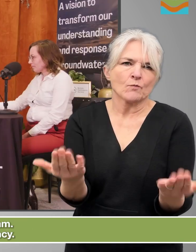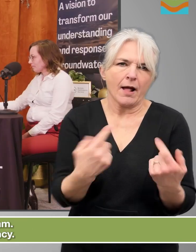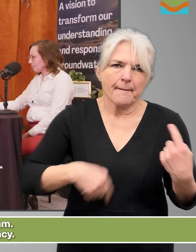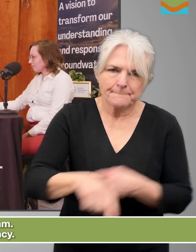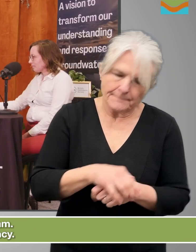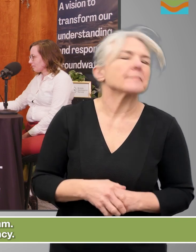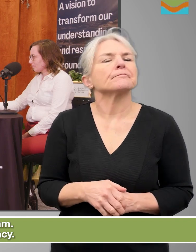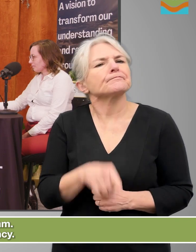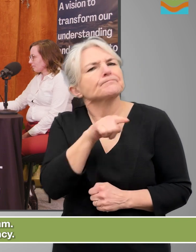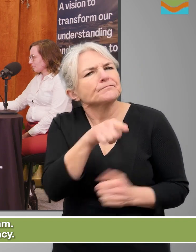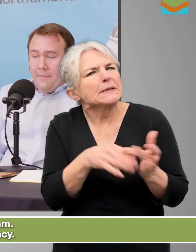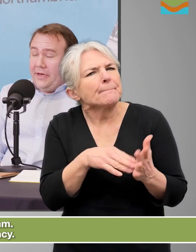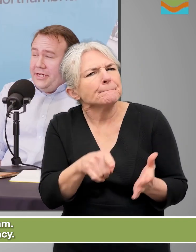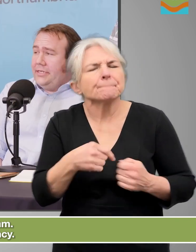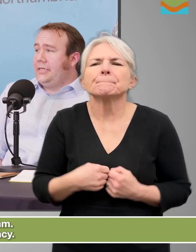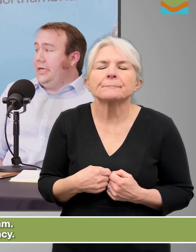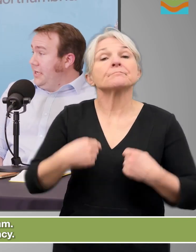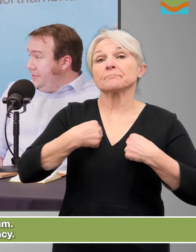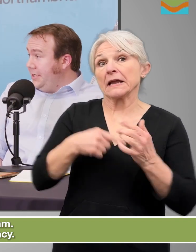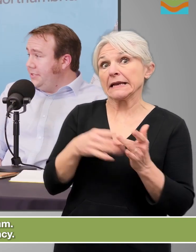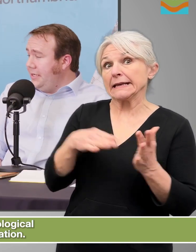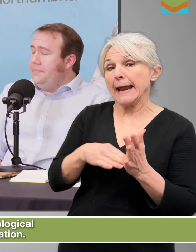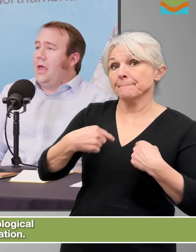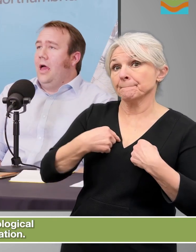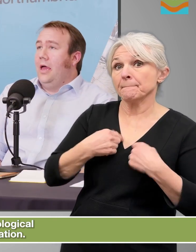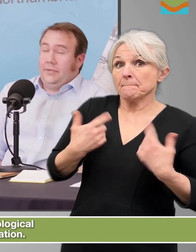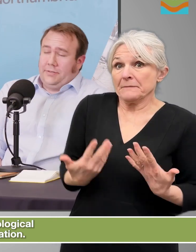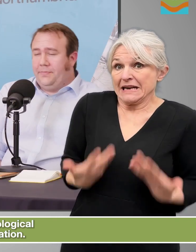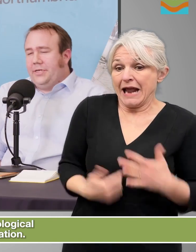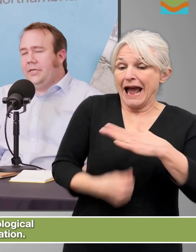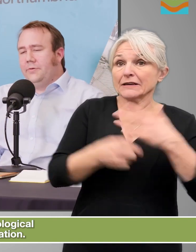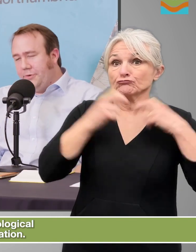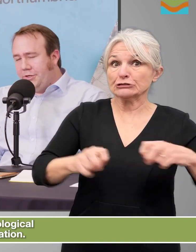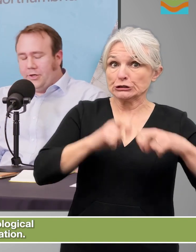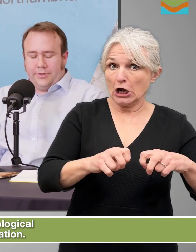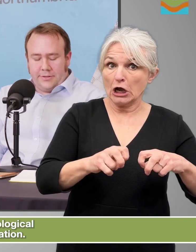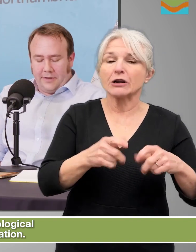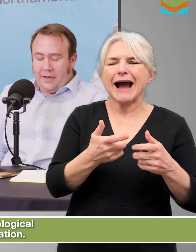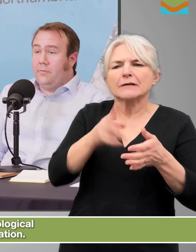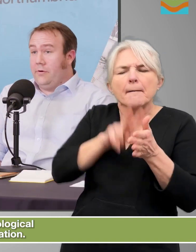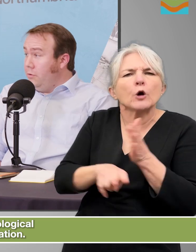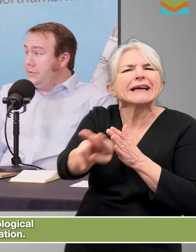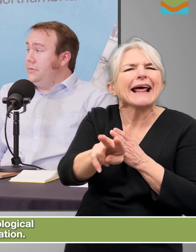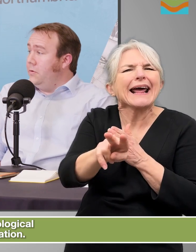I sit within the national team. BGS is a government agency. BGS stands for the British Geological Survey. We're an old organisation.